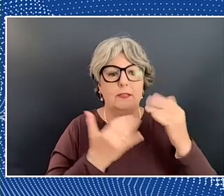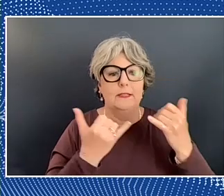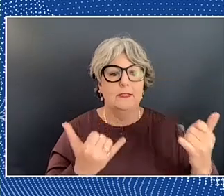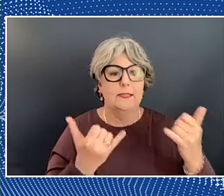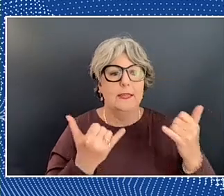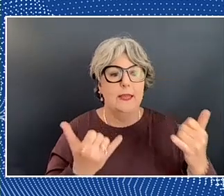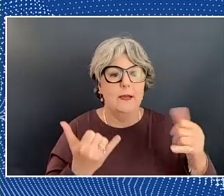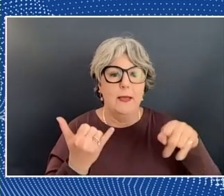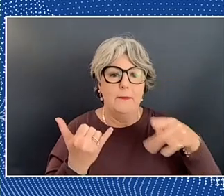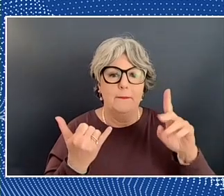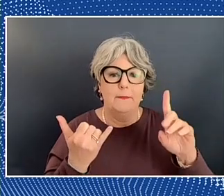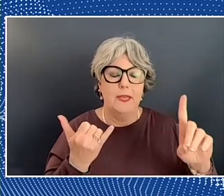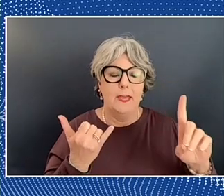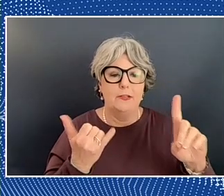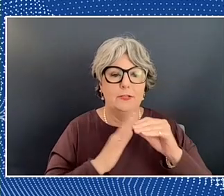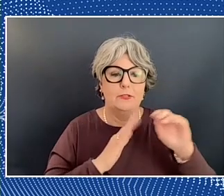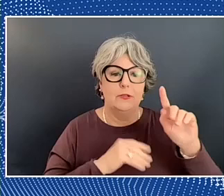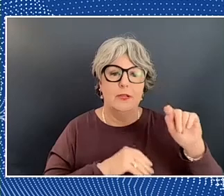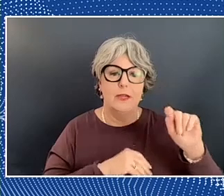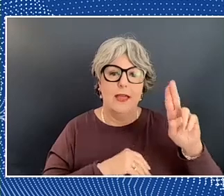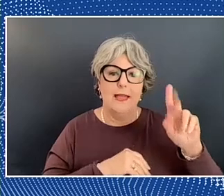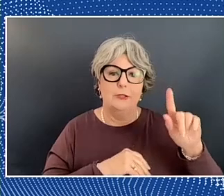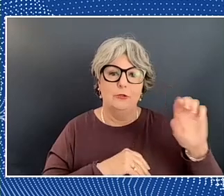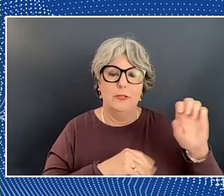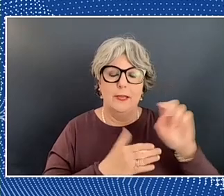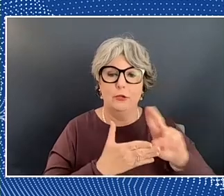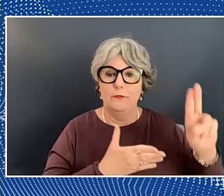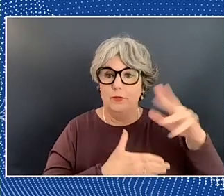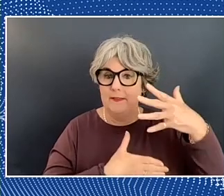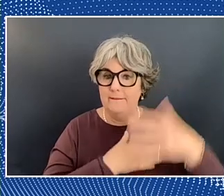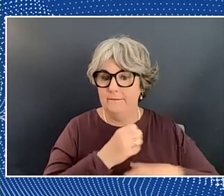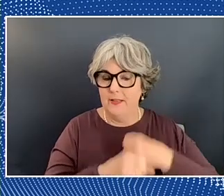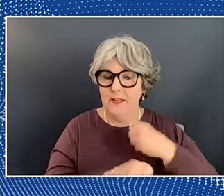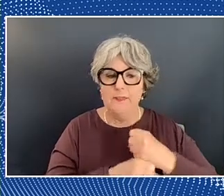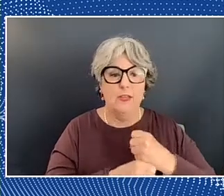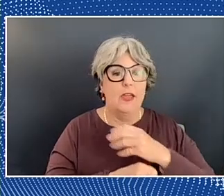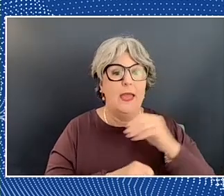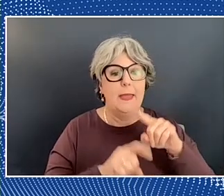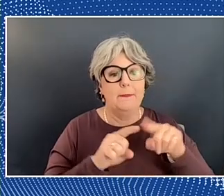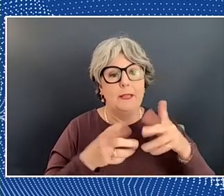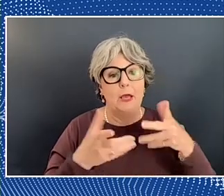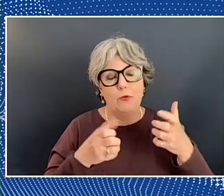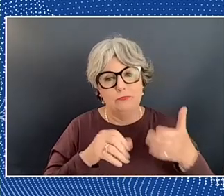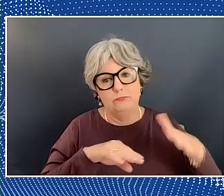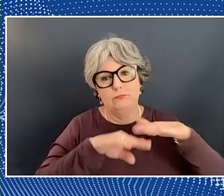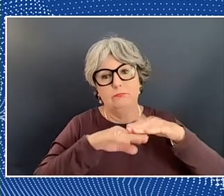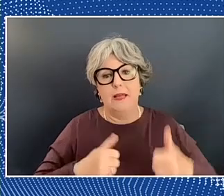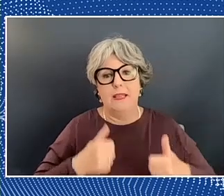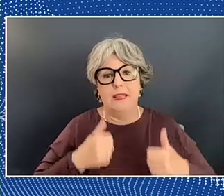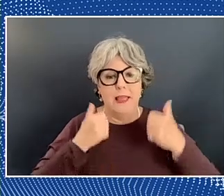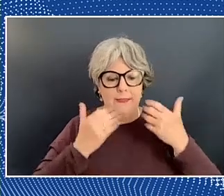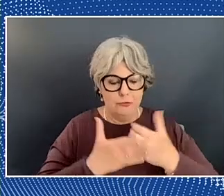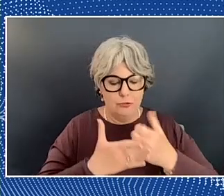University, fifth year, and, you know, but I was wanting to increase my life chances and my goal of helping others.